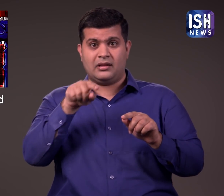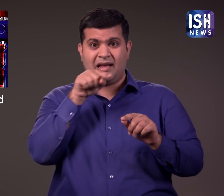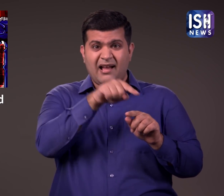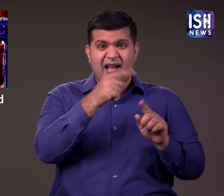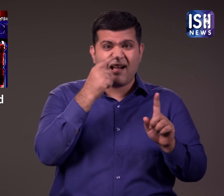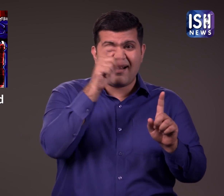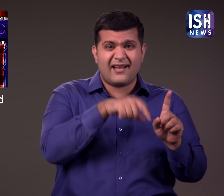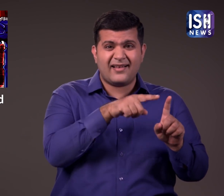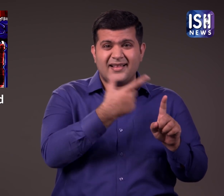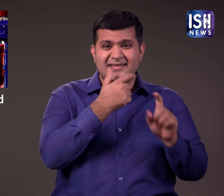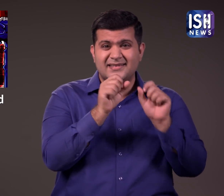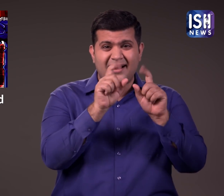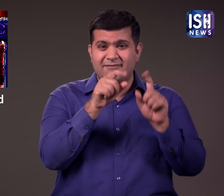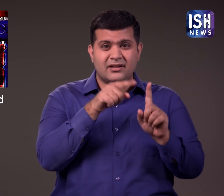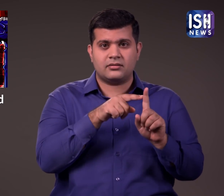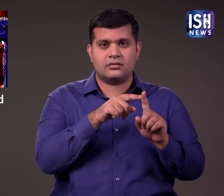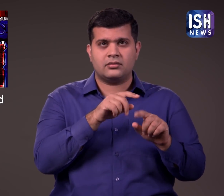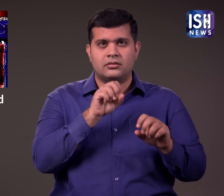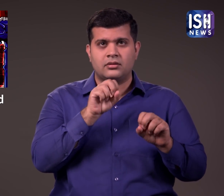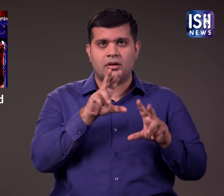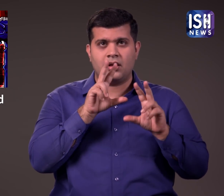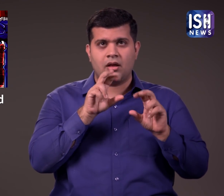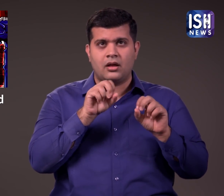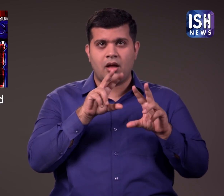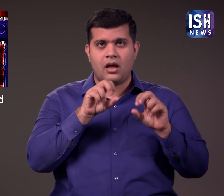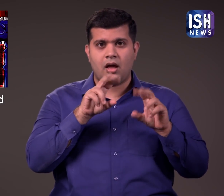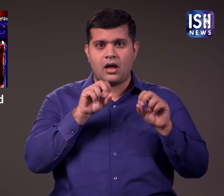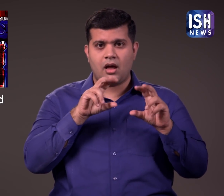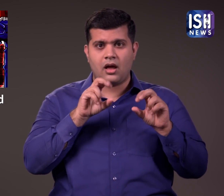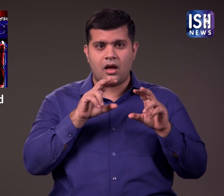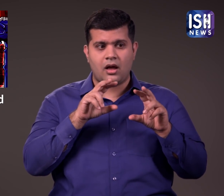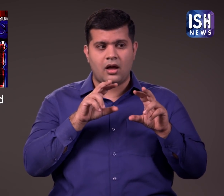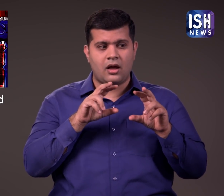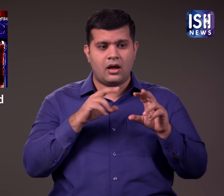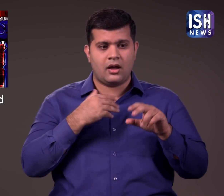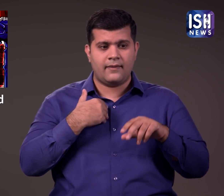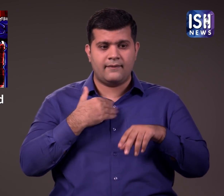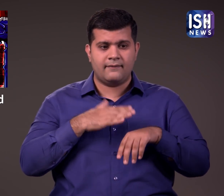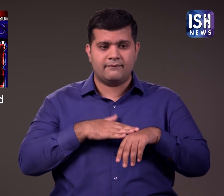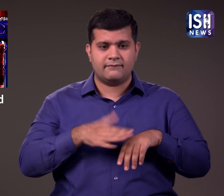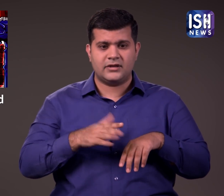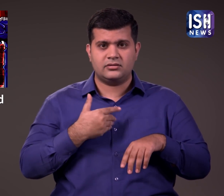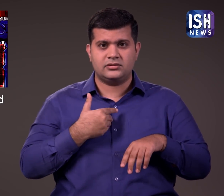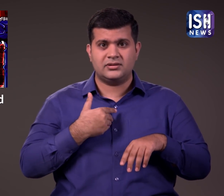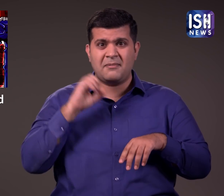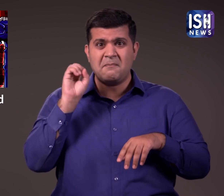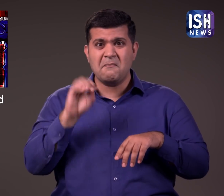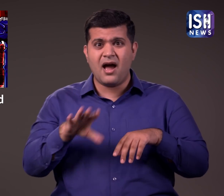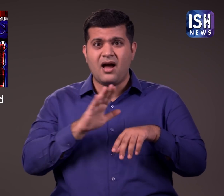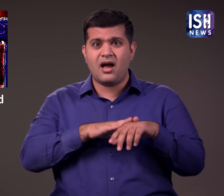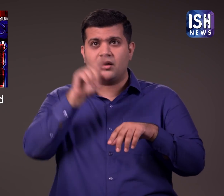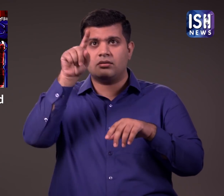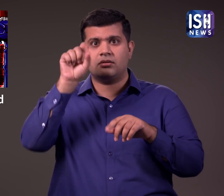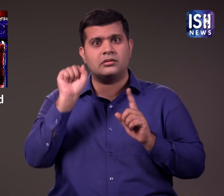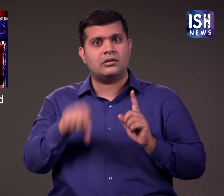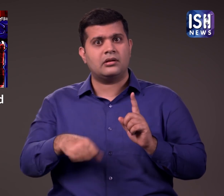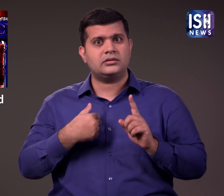The 11 year old girl was stunned as she had experienced all the bad touches.